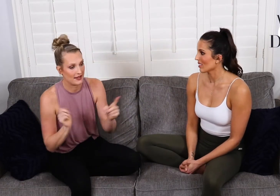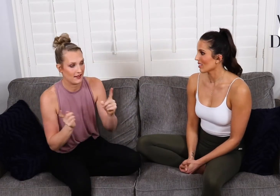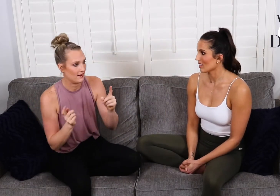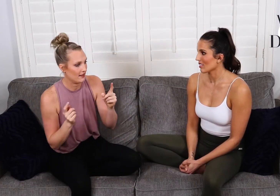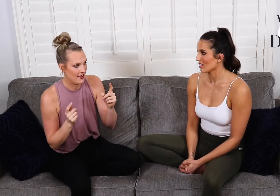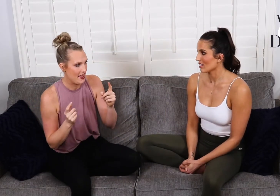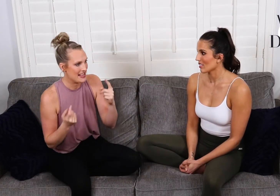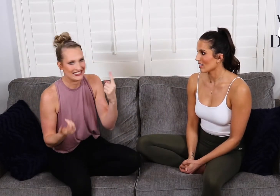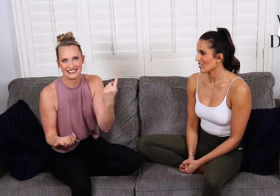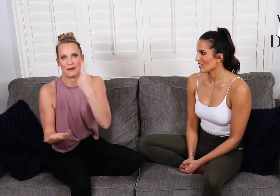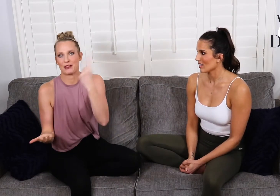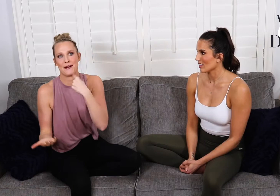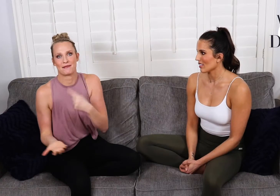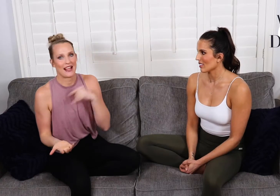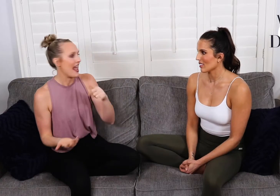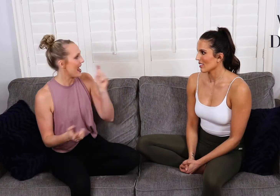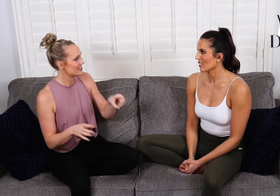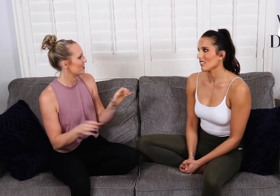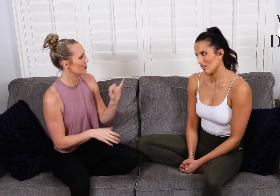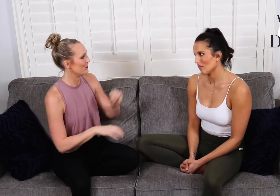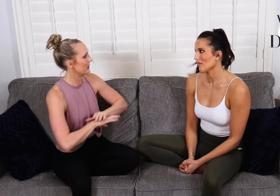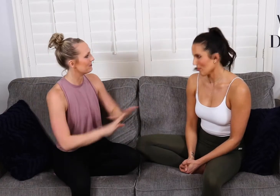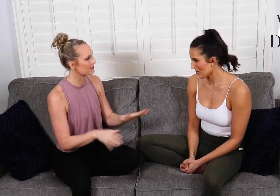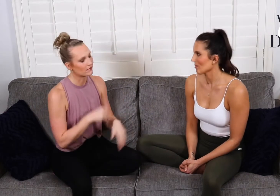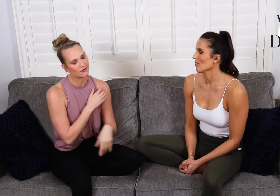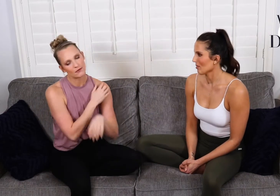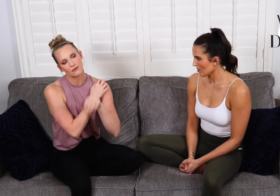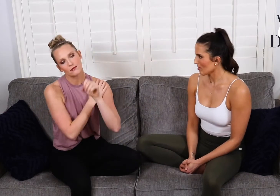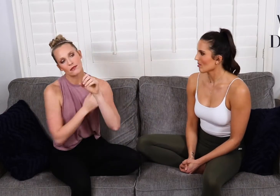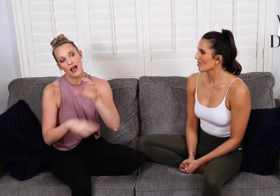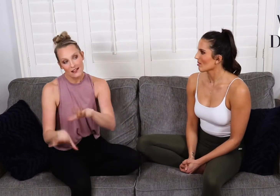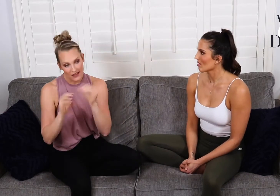but something told me that I had to do it and so